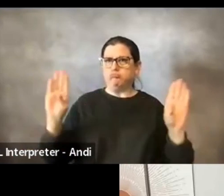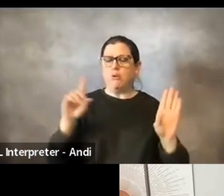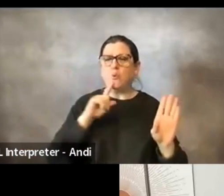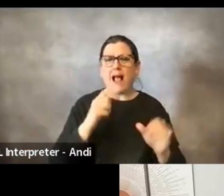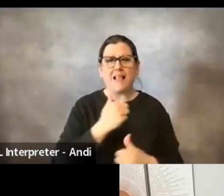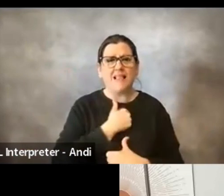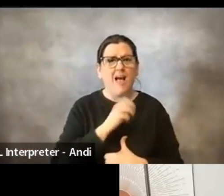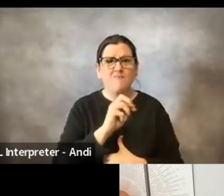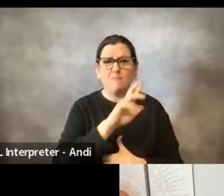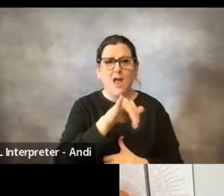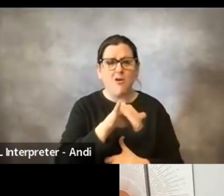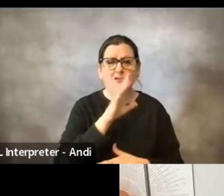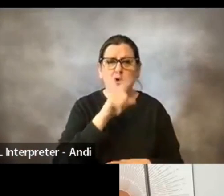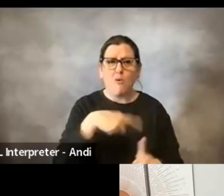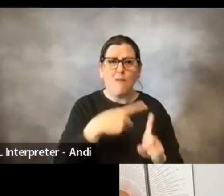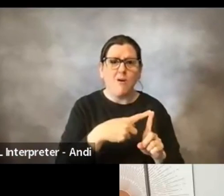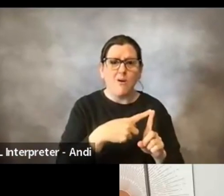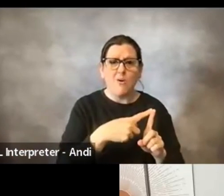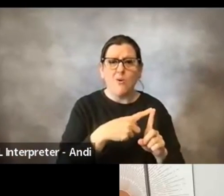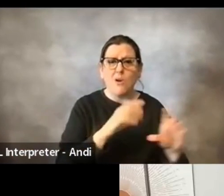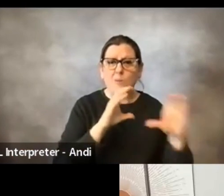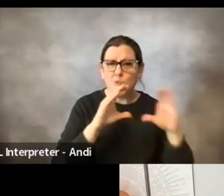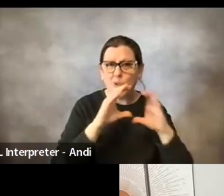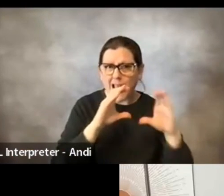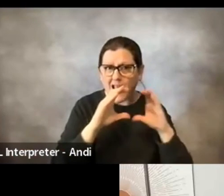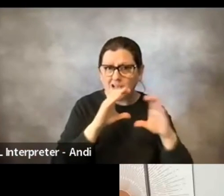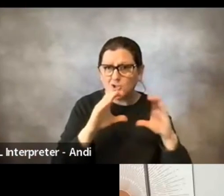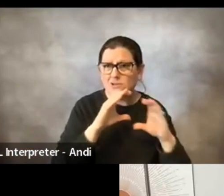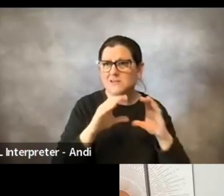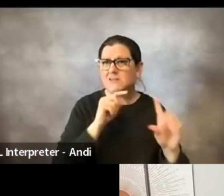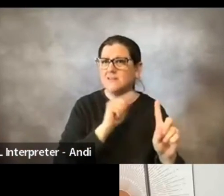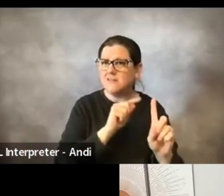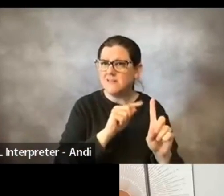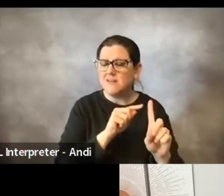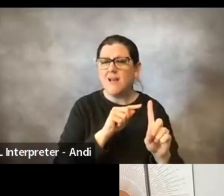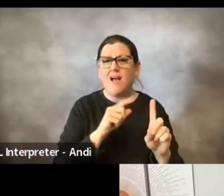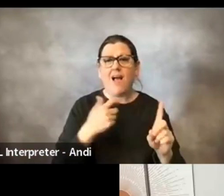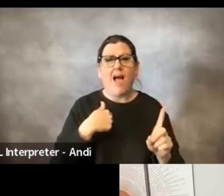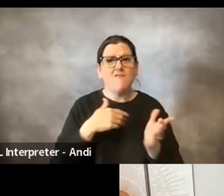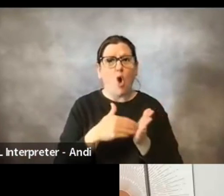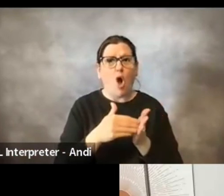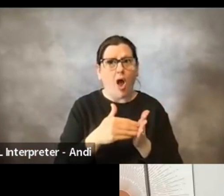talking about communication. And what you know, I've often kind of screamed about is cognitive